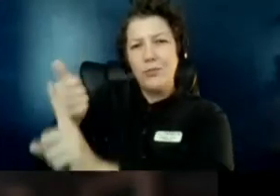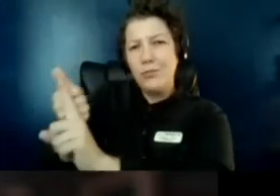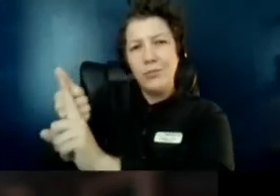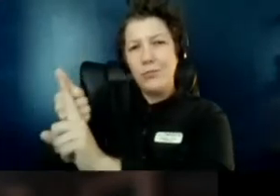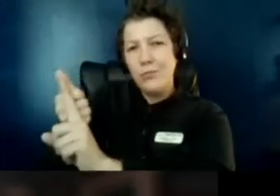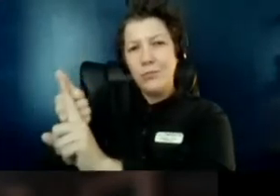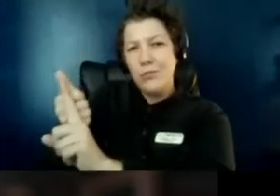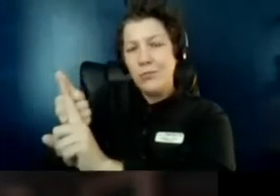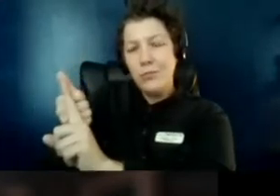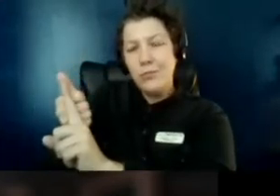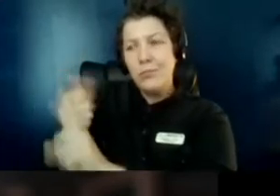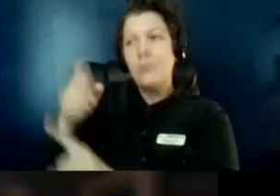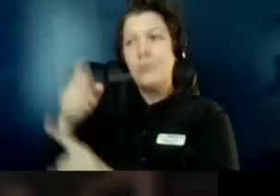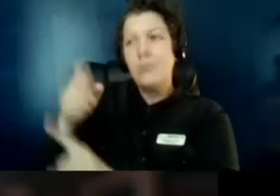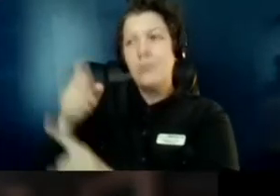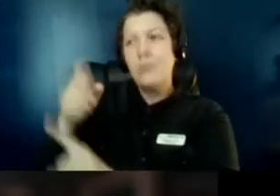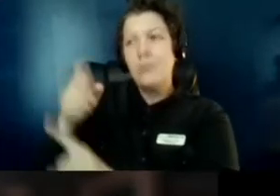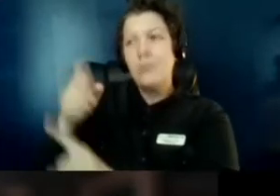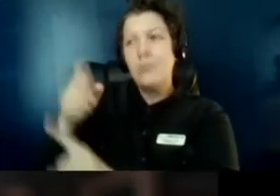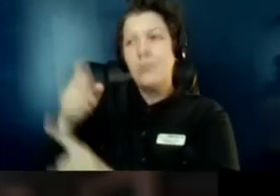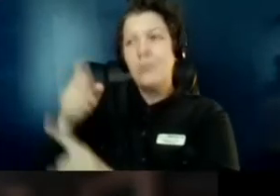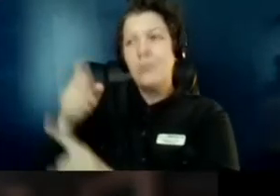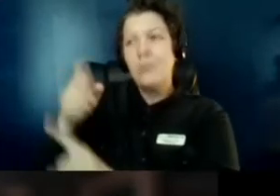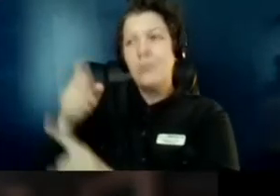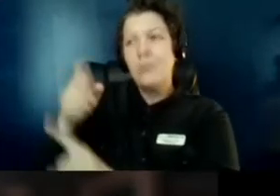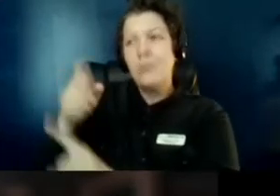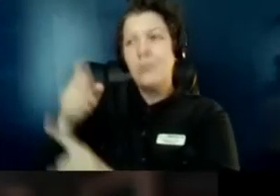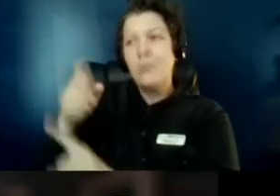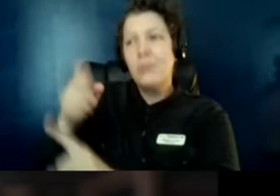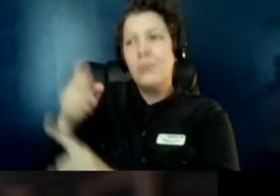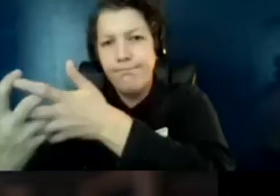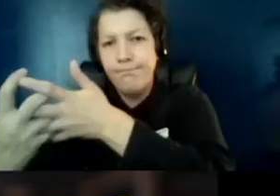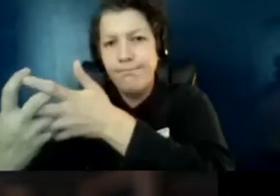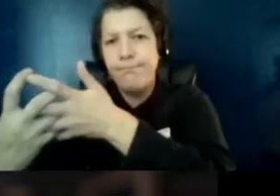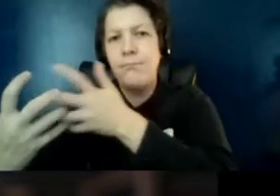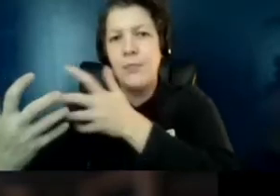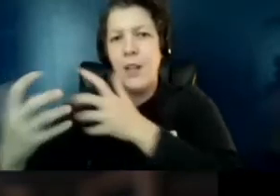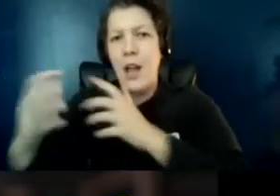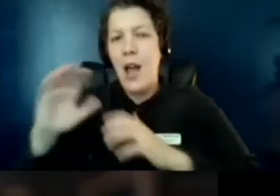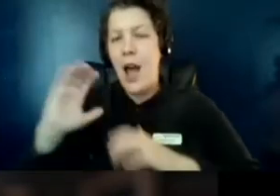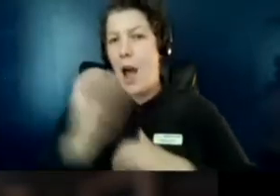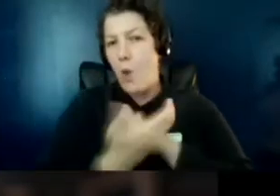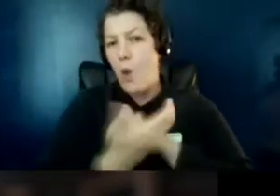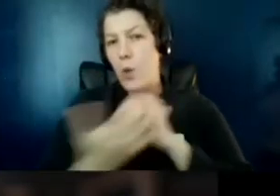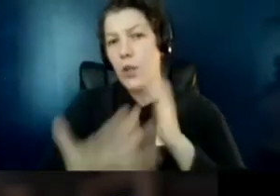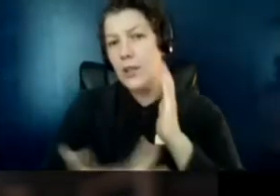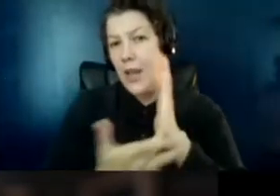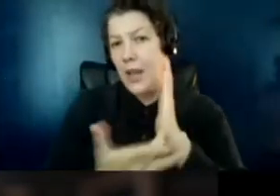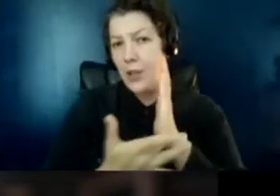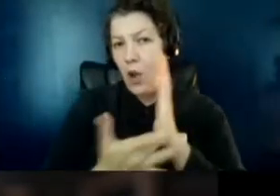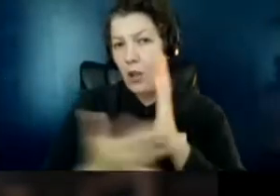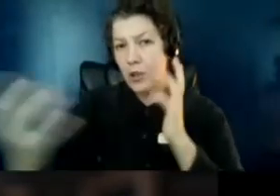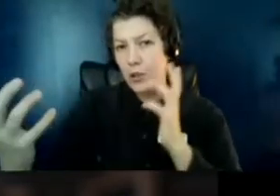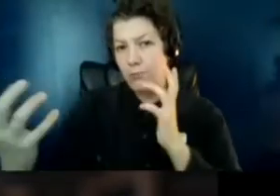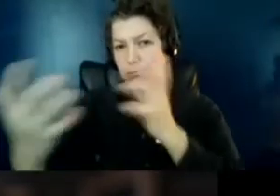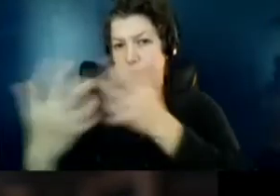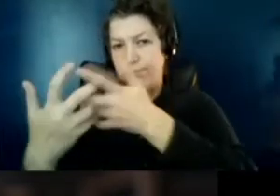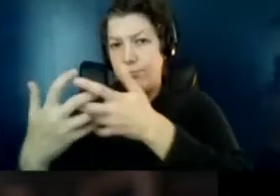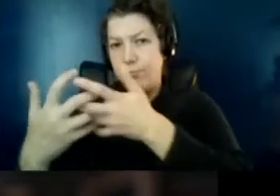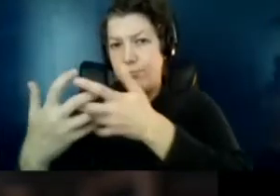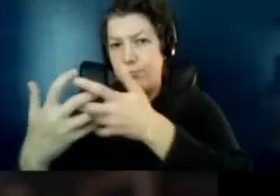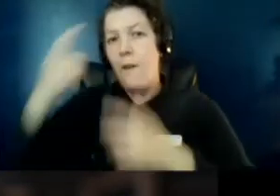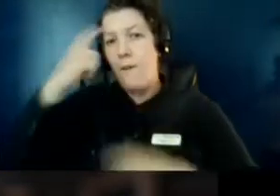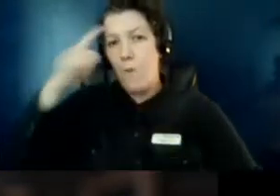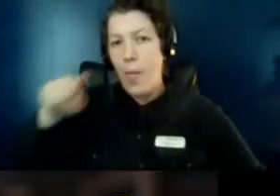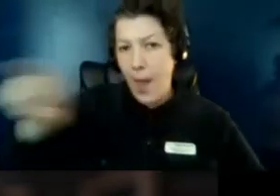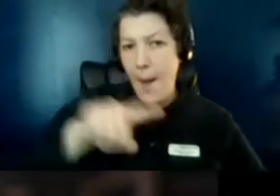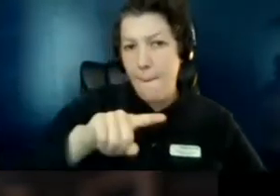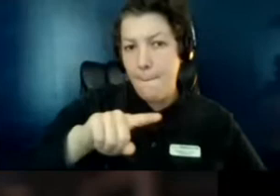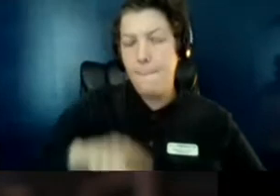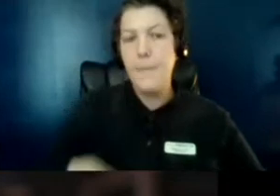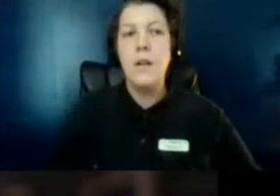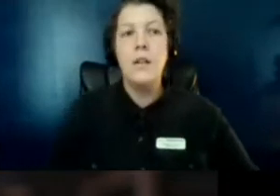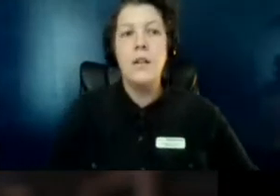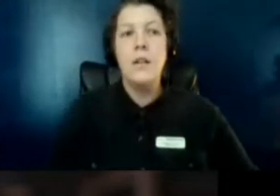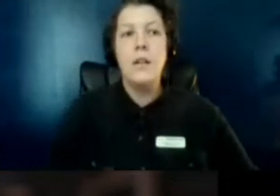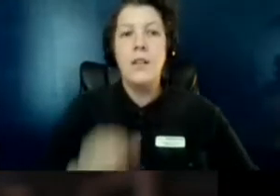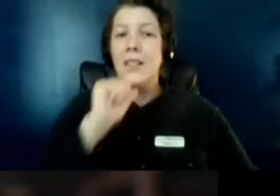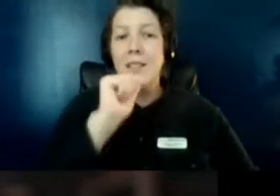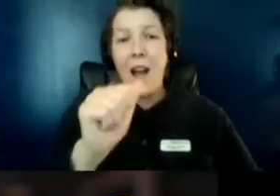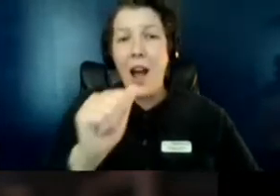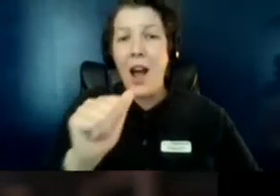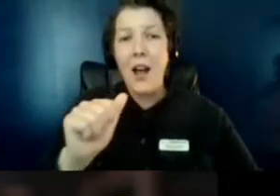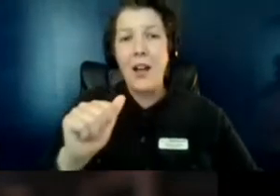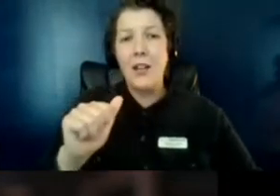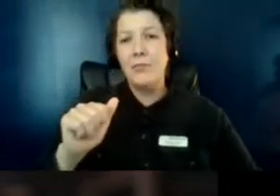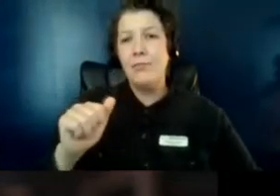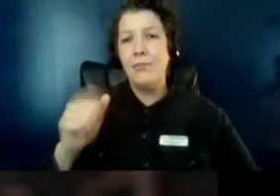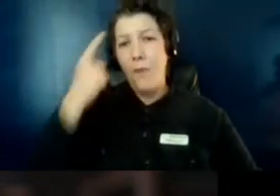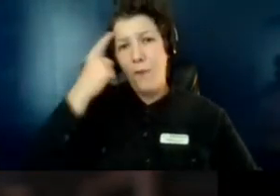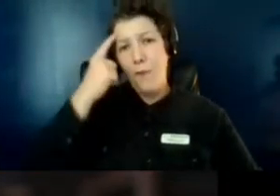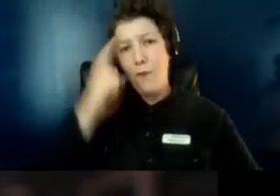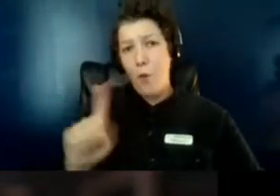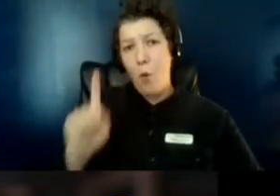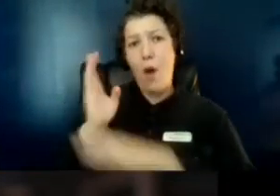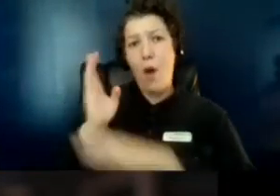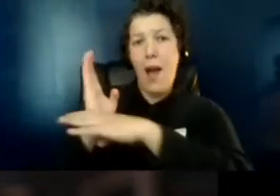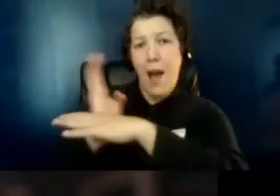be designing for not an individual, but for the universal sum of everybody. This is the